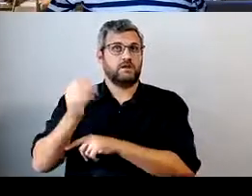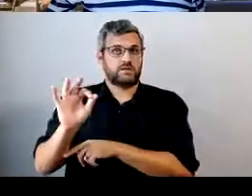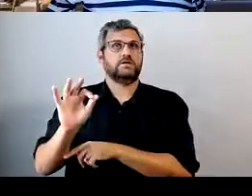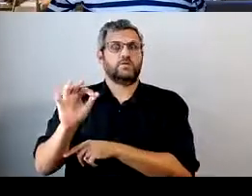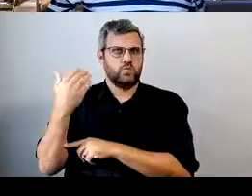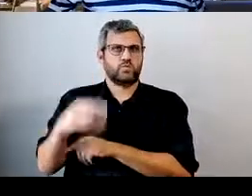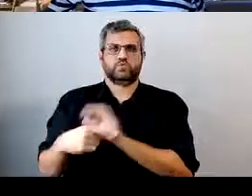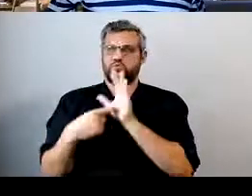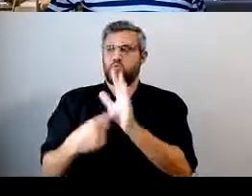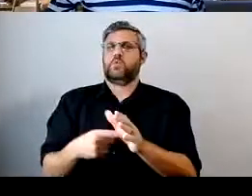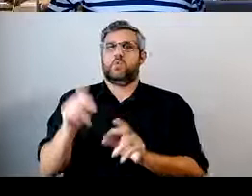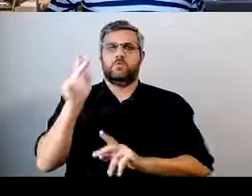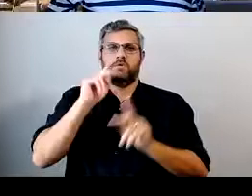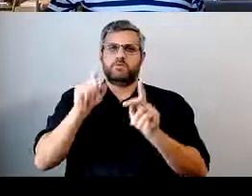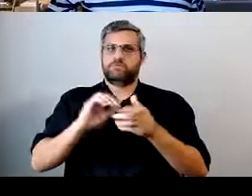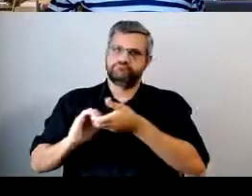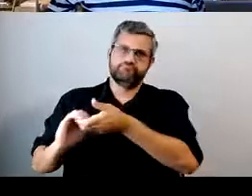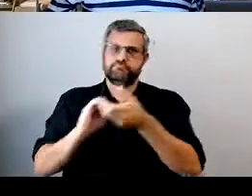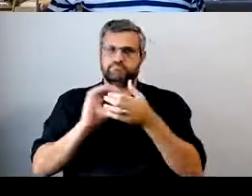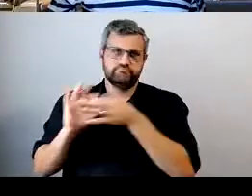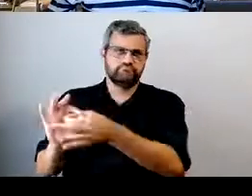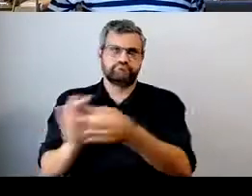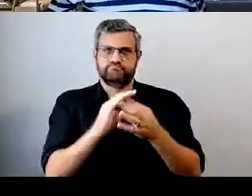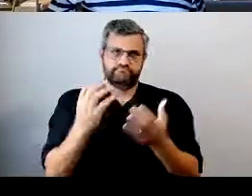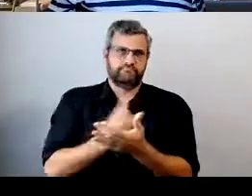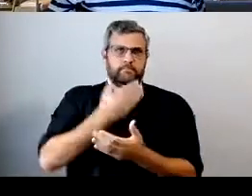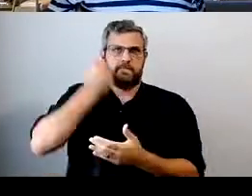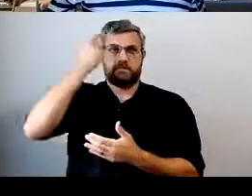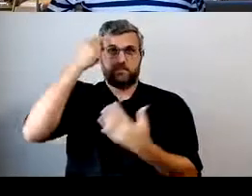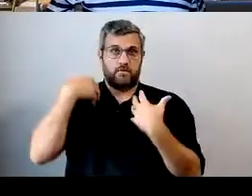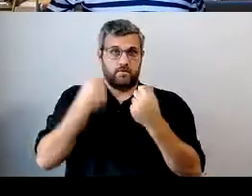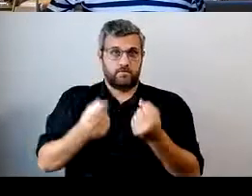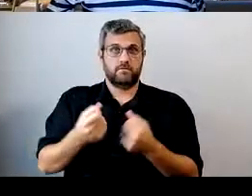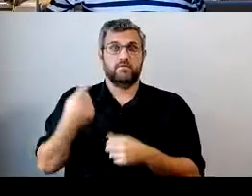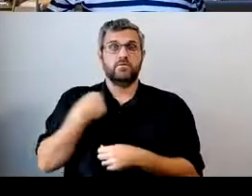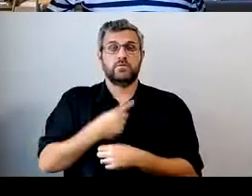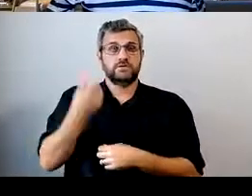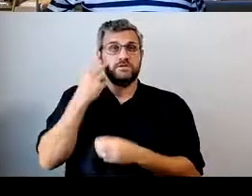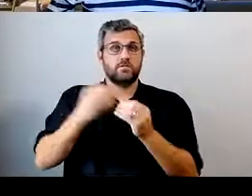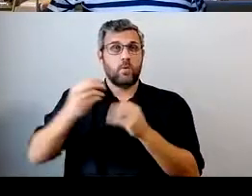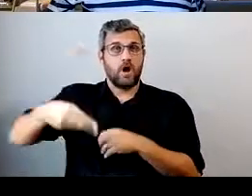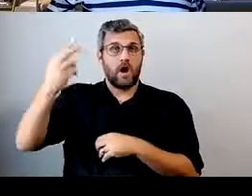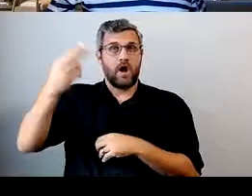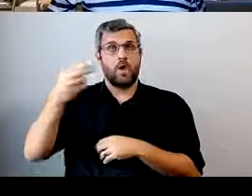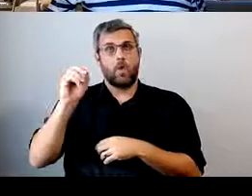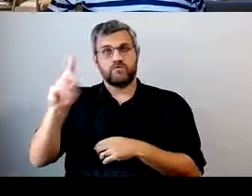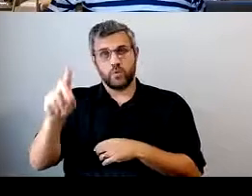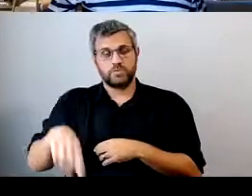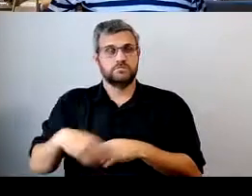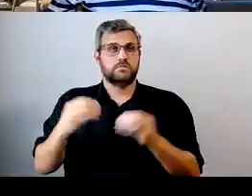for connection and community for optimal mental health, we see higher incidents of drug overdose. We see higher incidents of alcoholism.